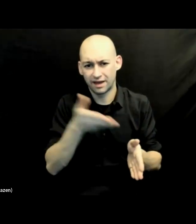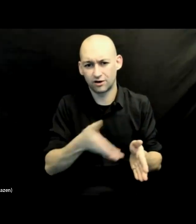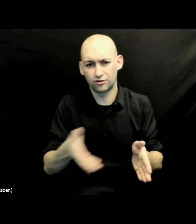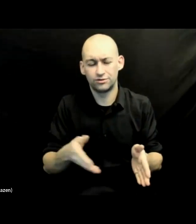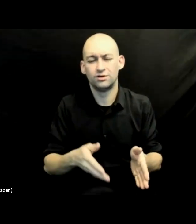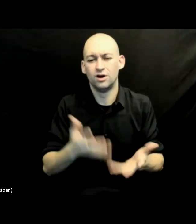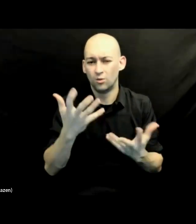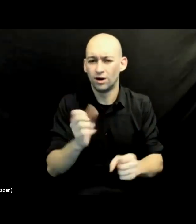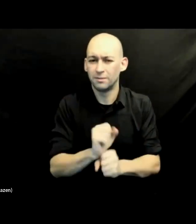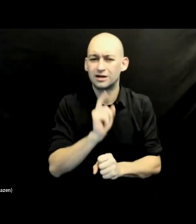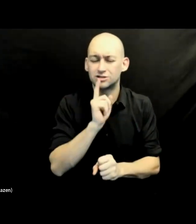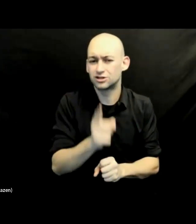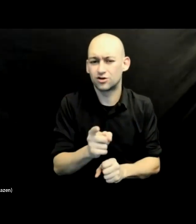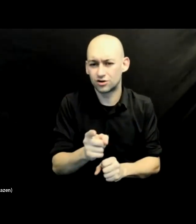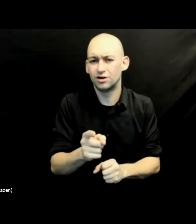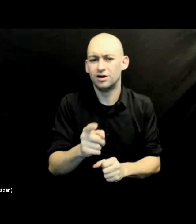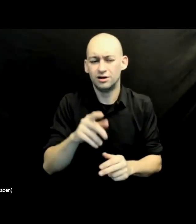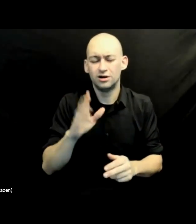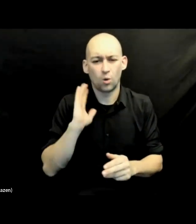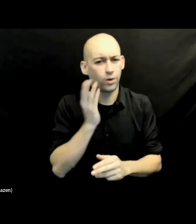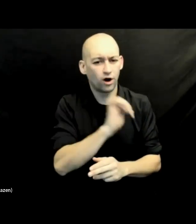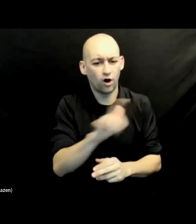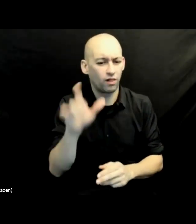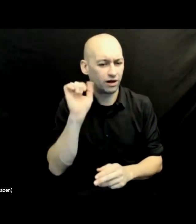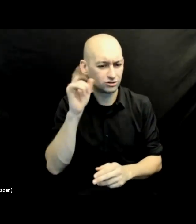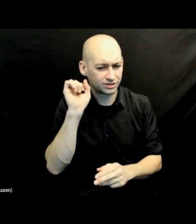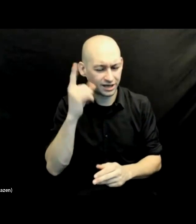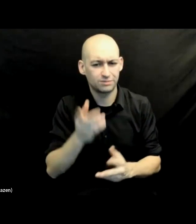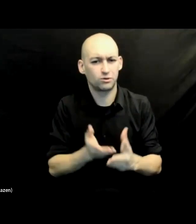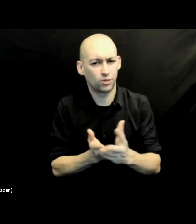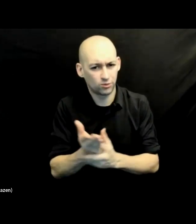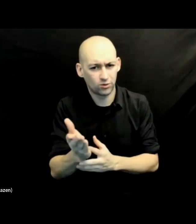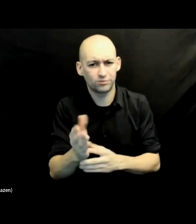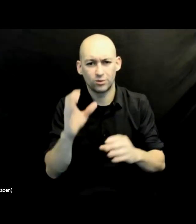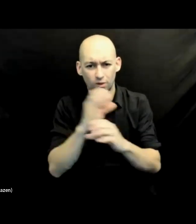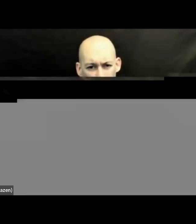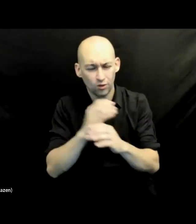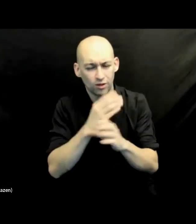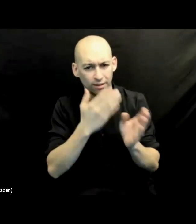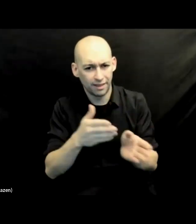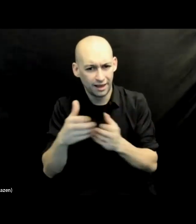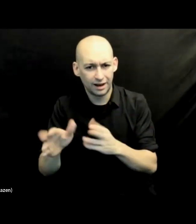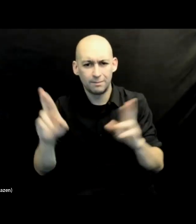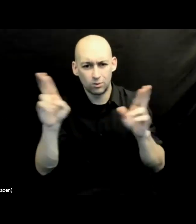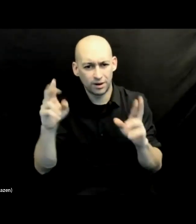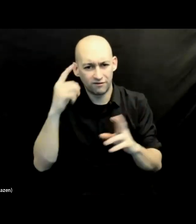is we all understand as we go through and look at the plan and prepare for the vision of the future,